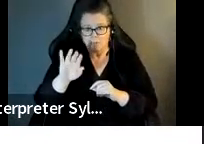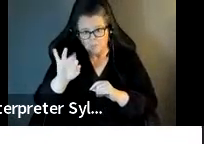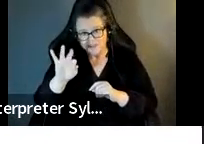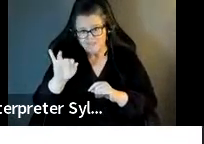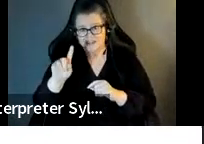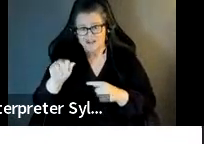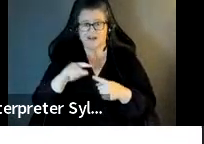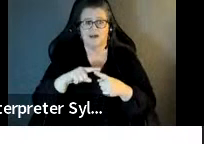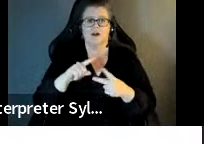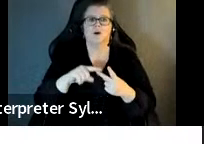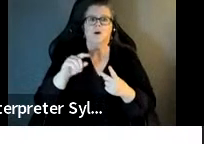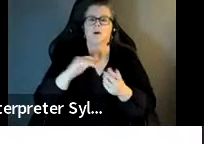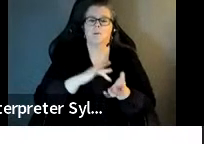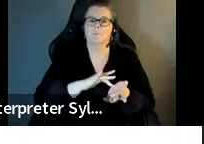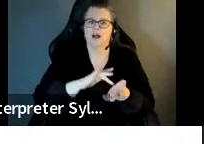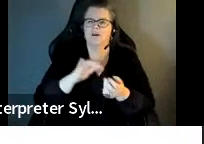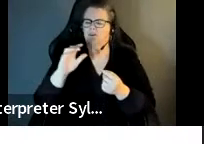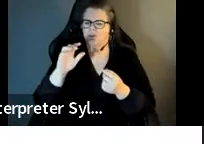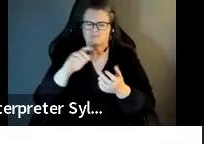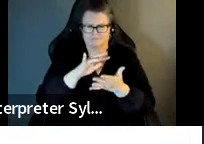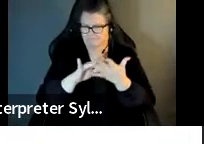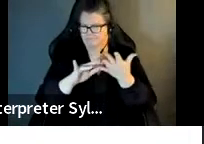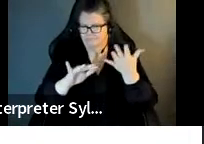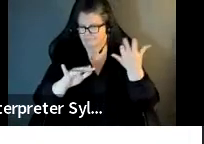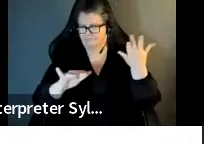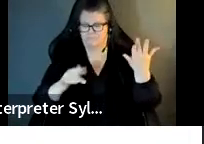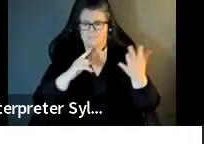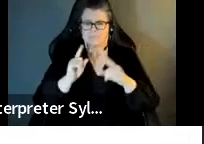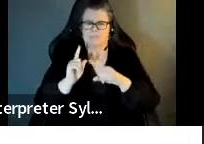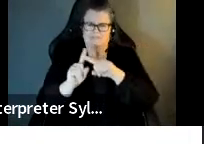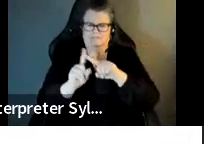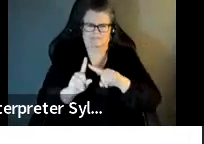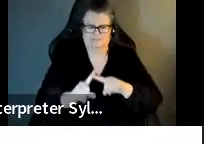Our study sampling occurred primarily in three locations.